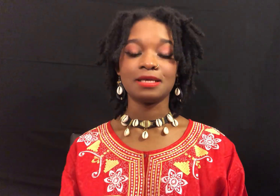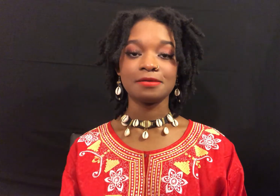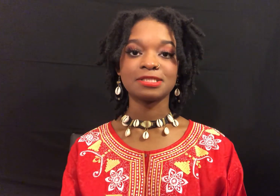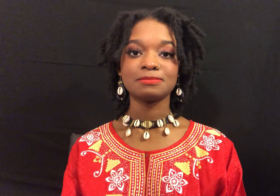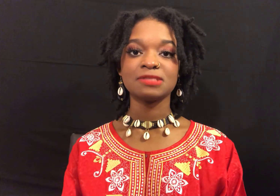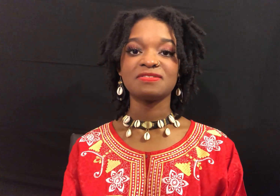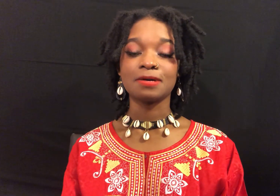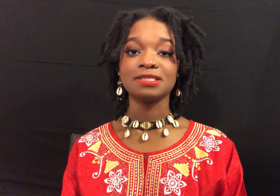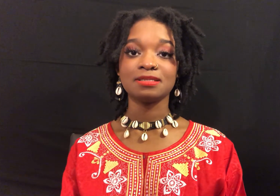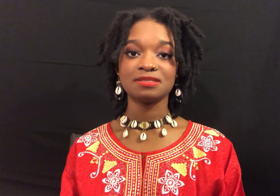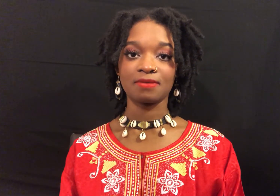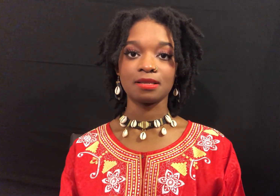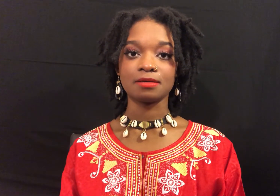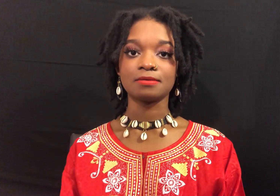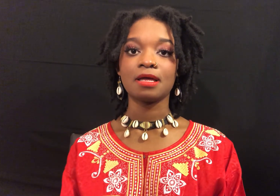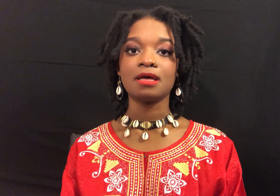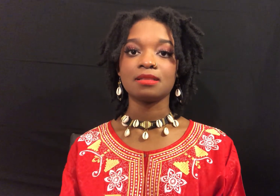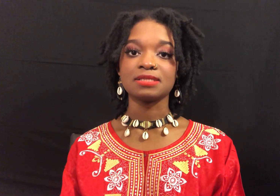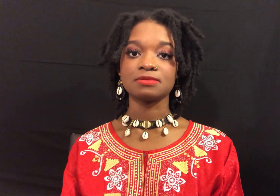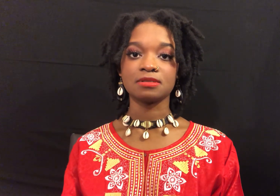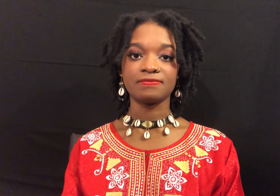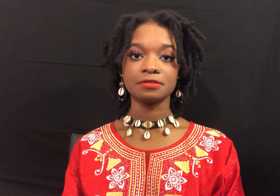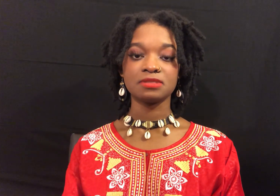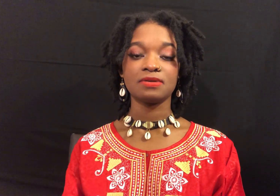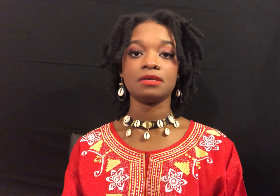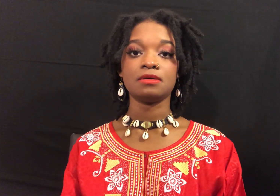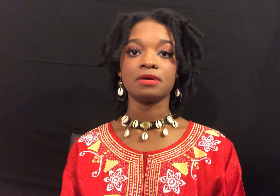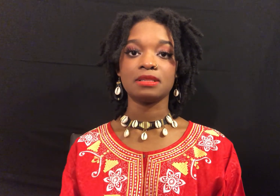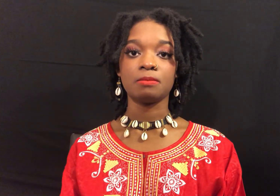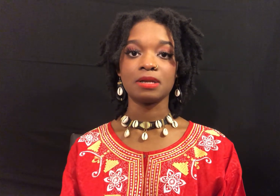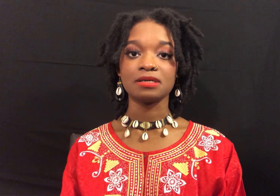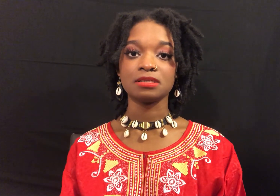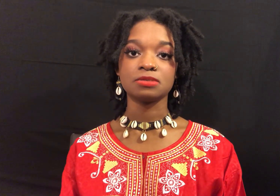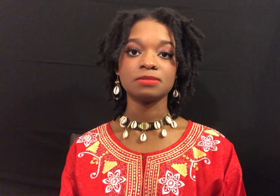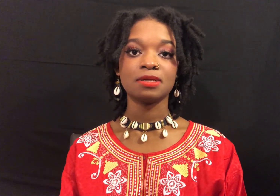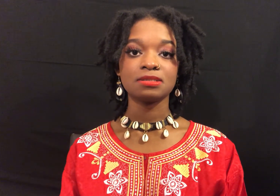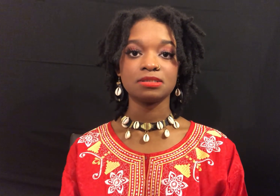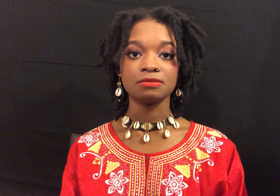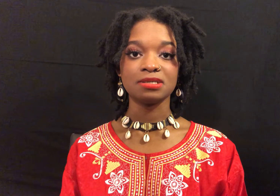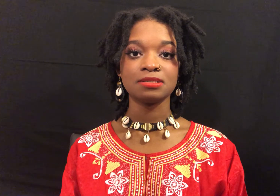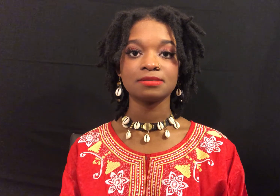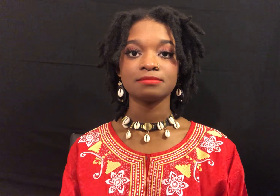Thank you so much for watching this video. This was the first video in the Black History Month series.